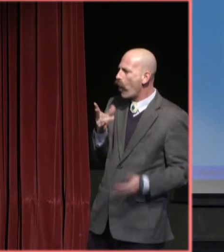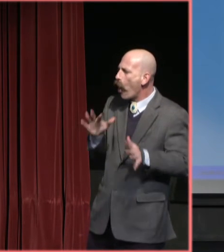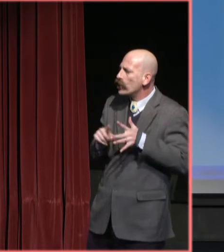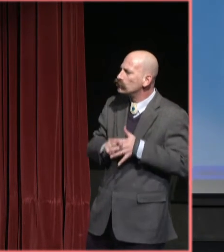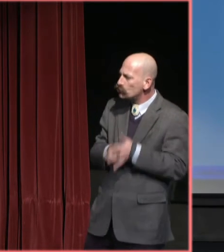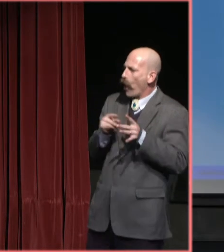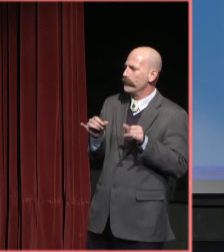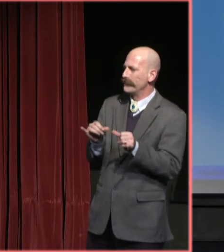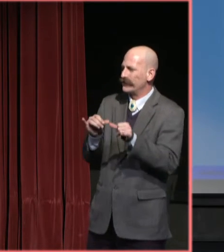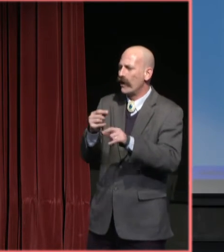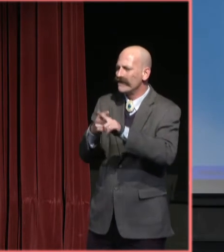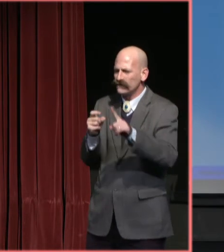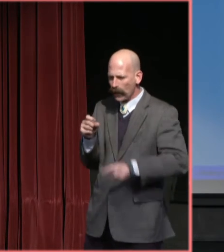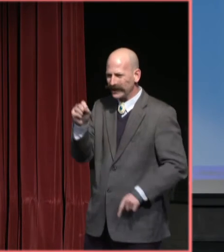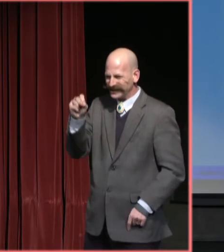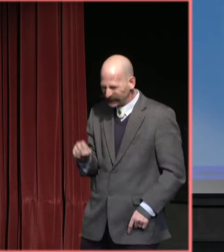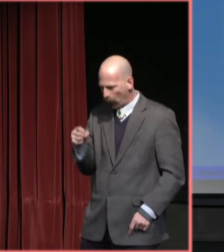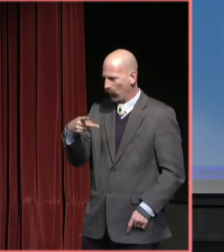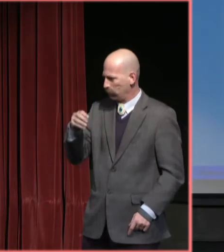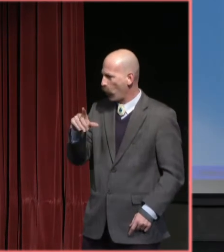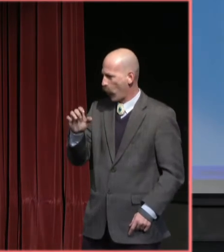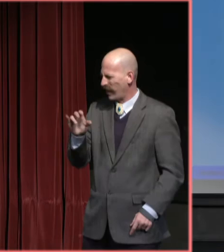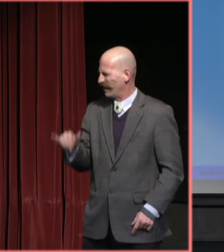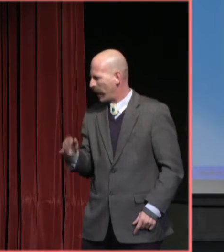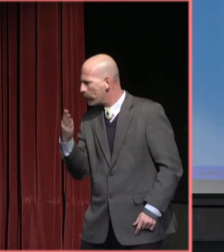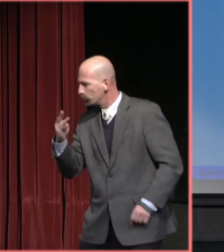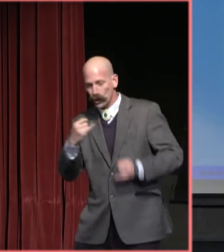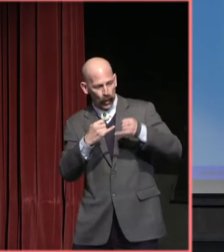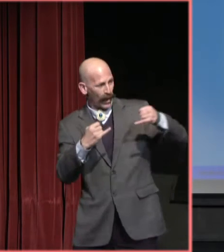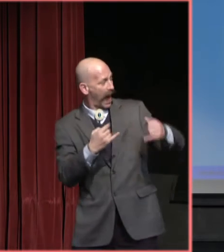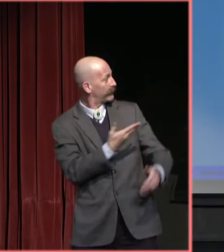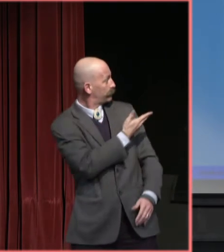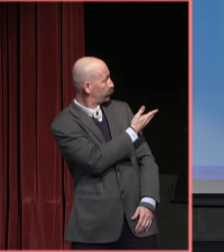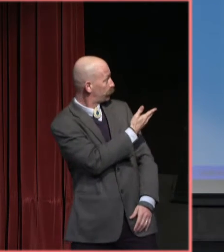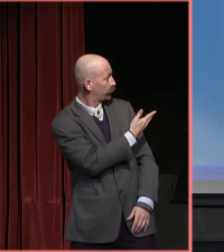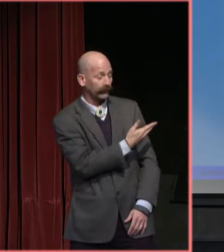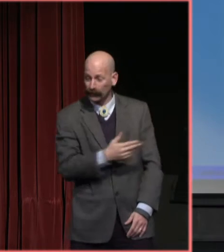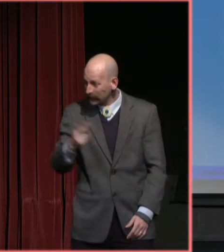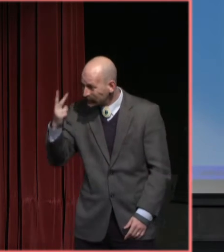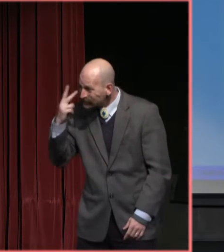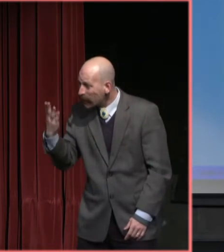Now the first thing you notice is the blue line is going